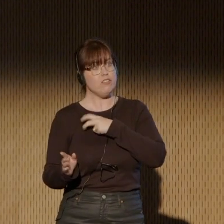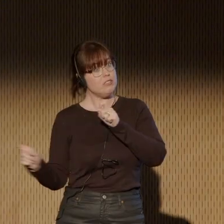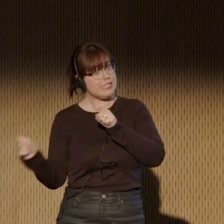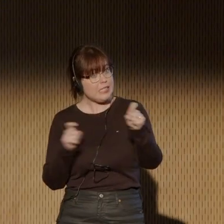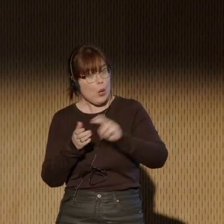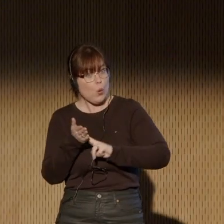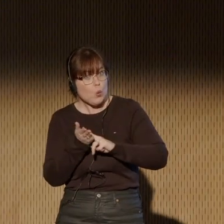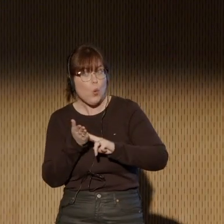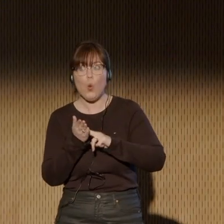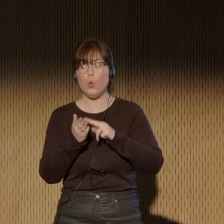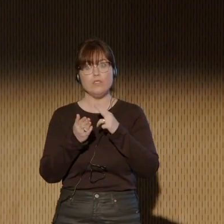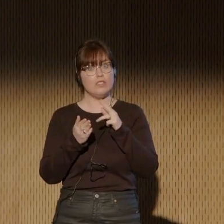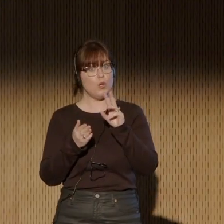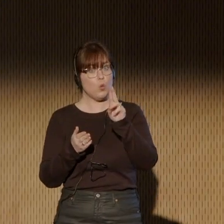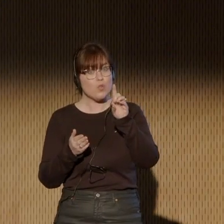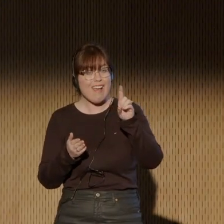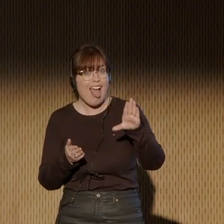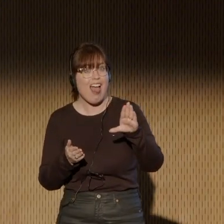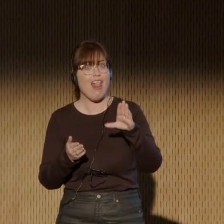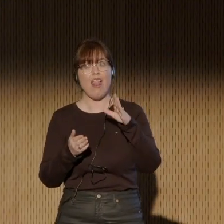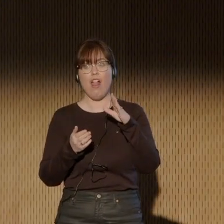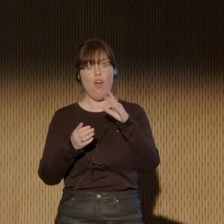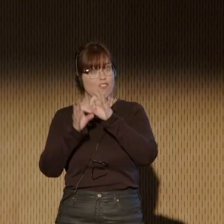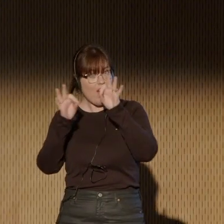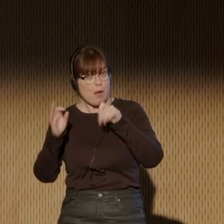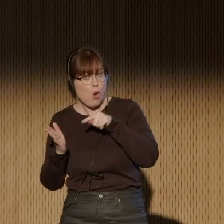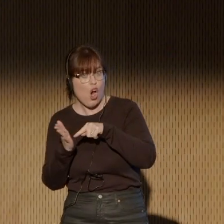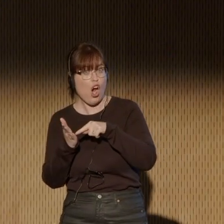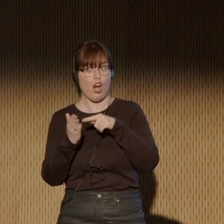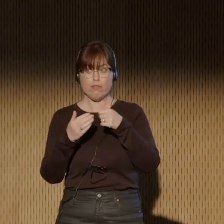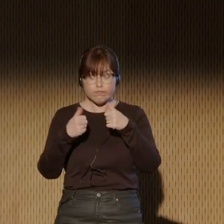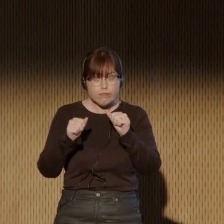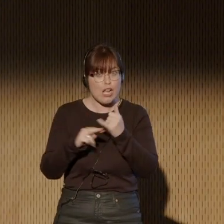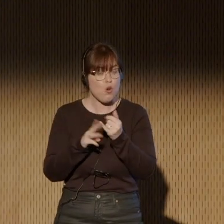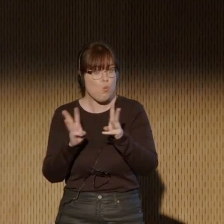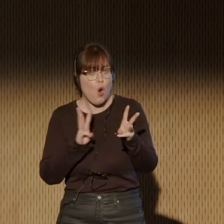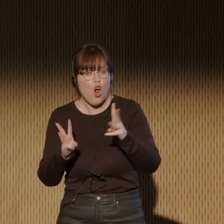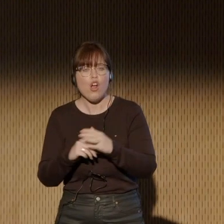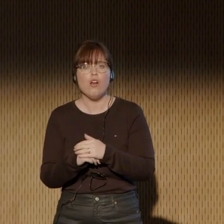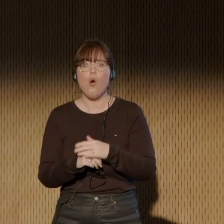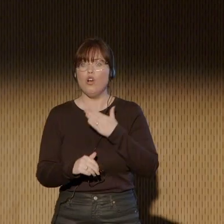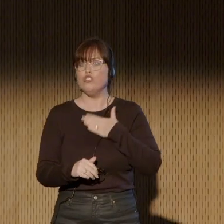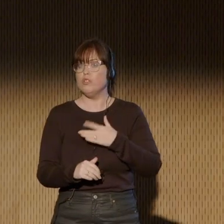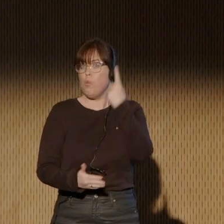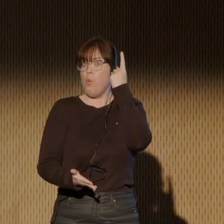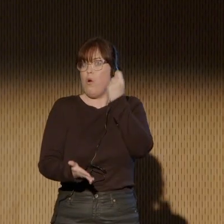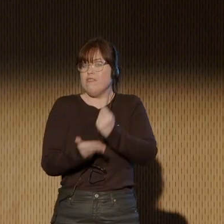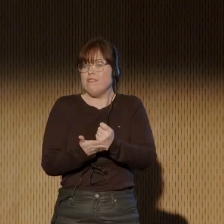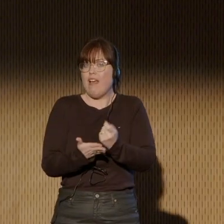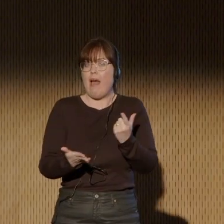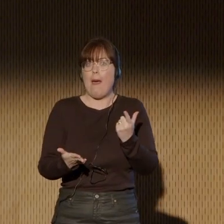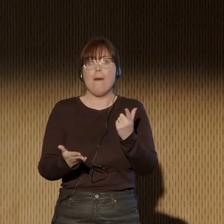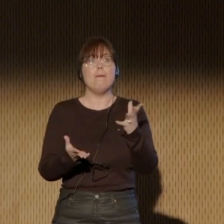embed UDL or use the UDL framework. So whether it had been just a one-time educational experience